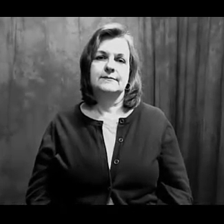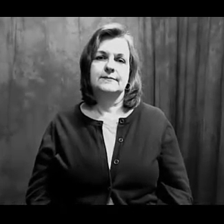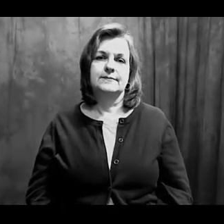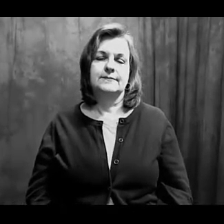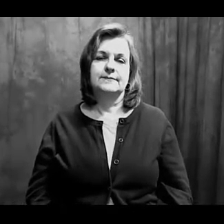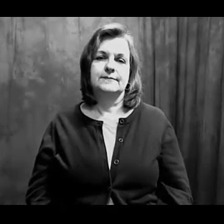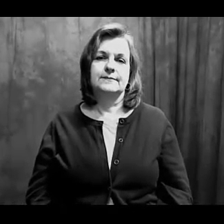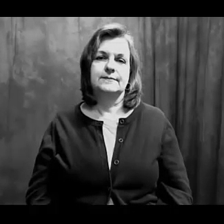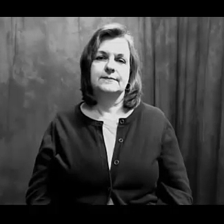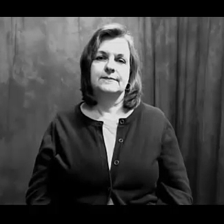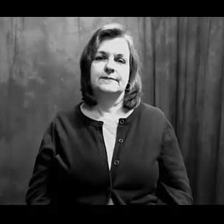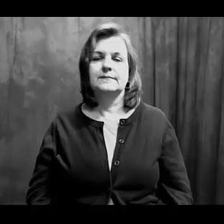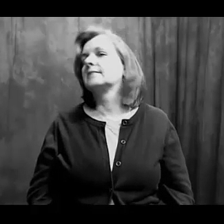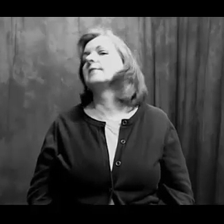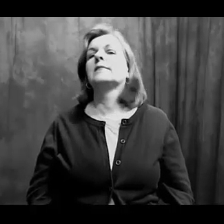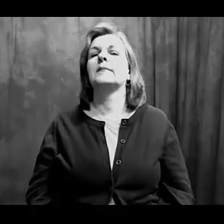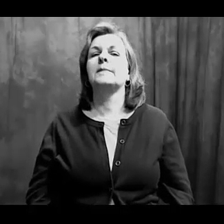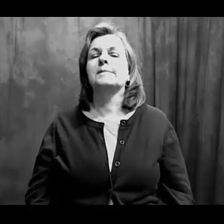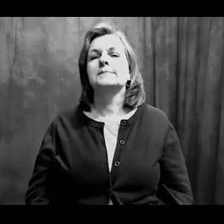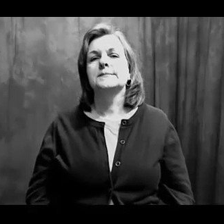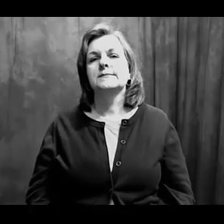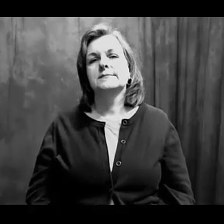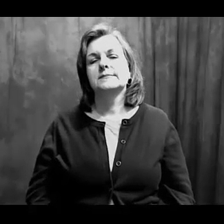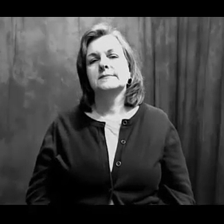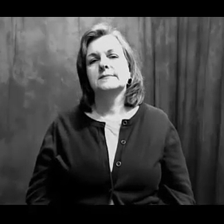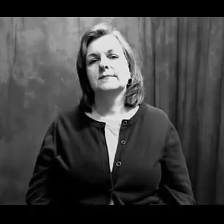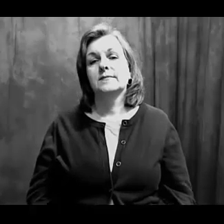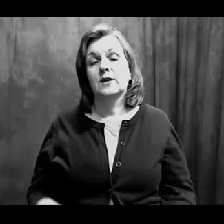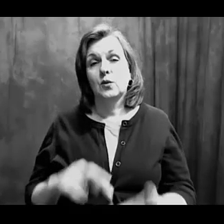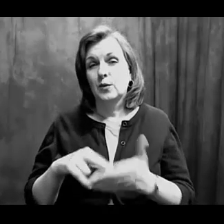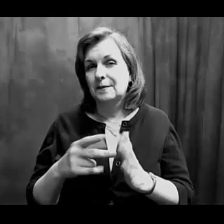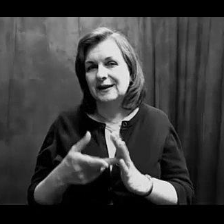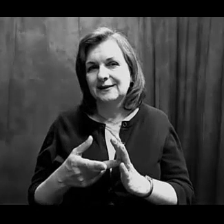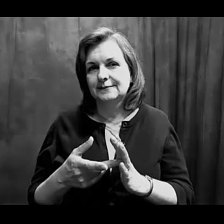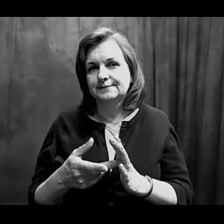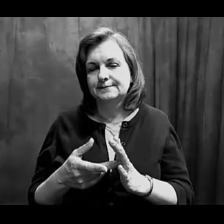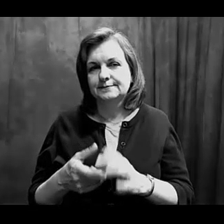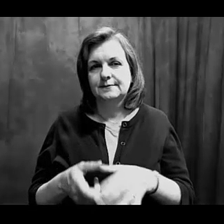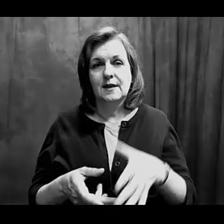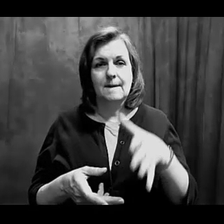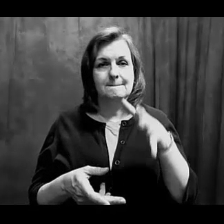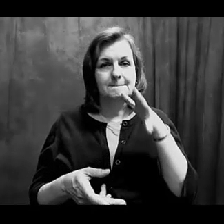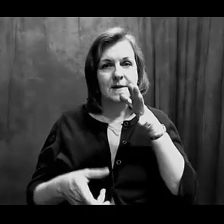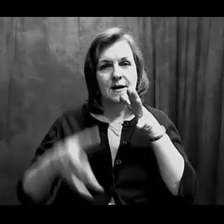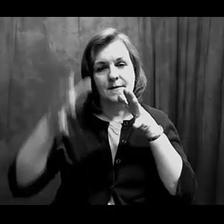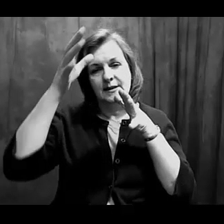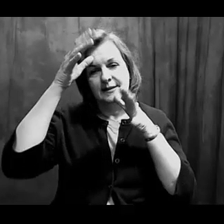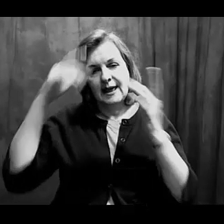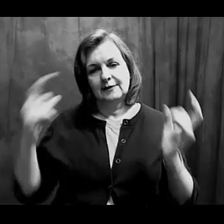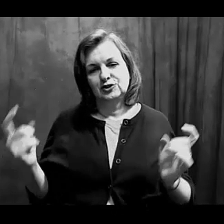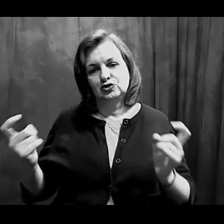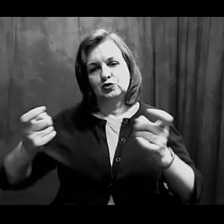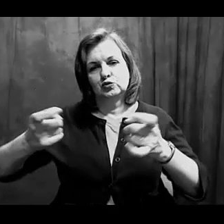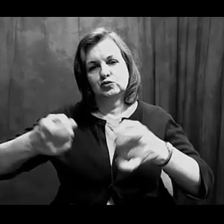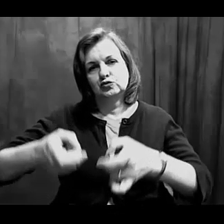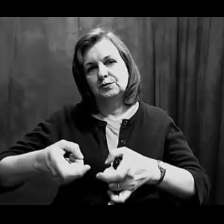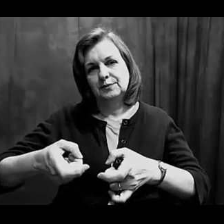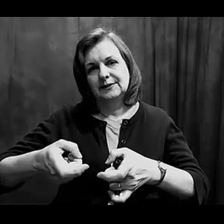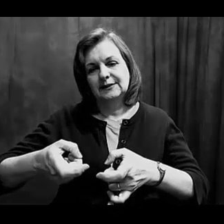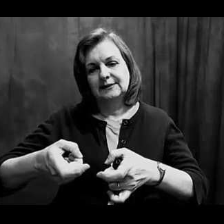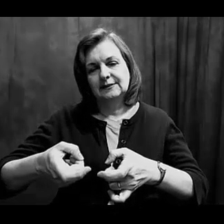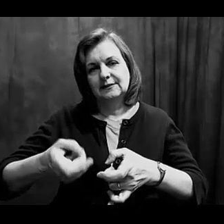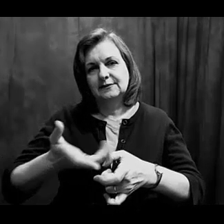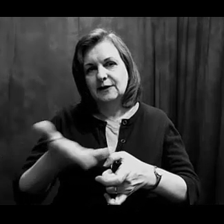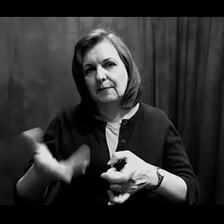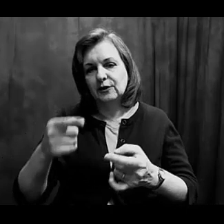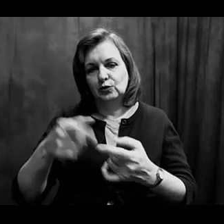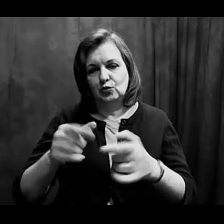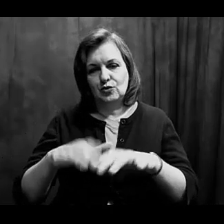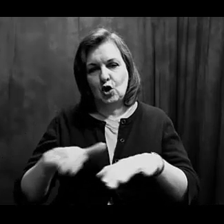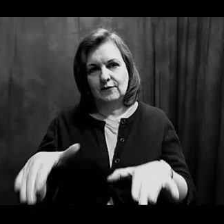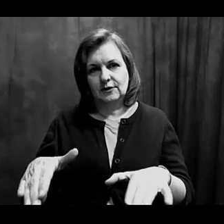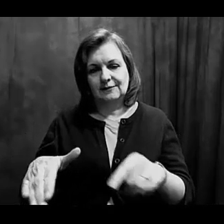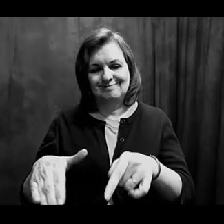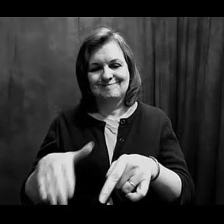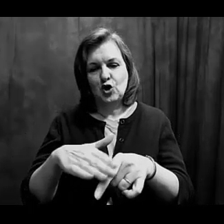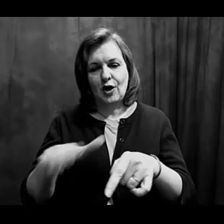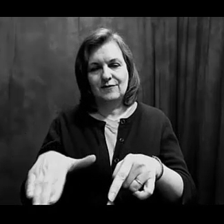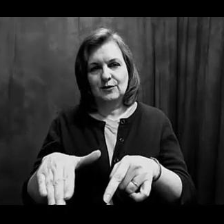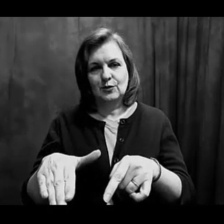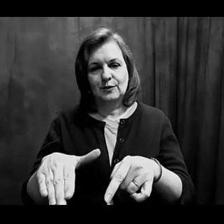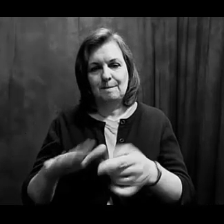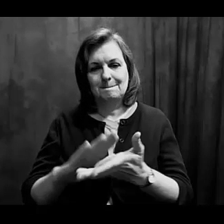so what I mean by that is both mom and dad are going to contribute to the offspring and the offspring is going to be some